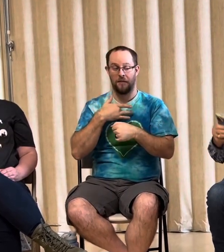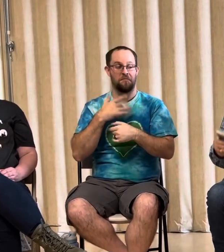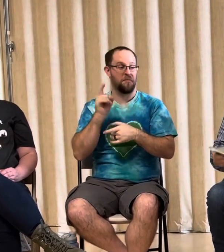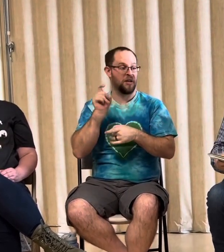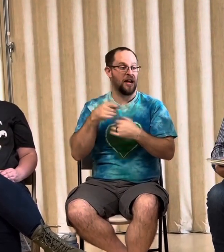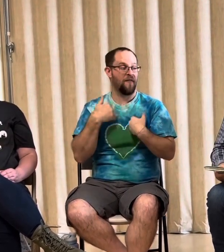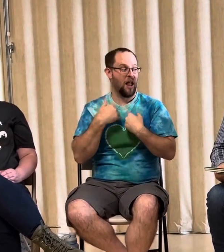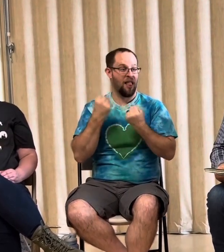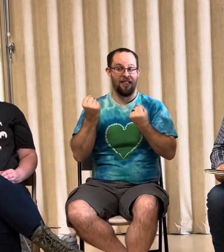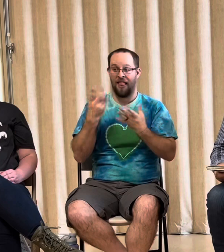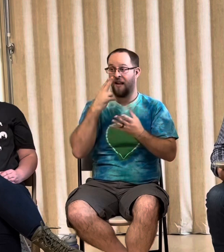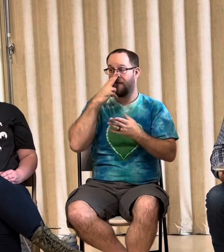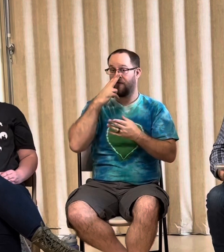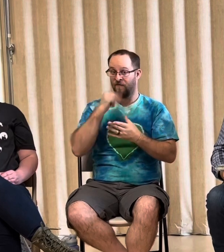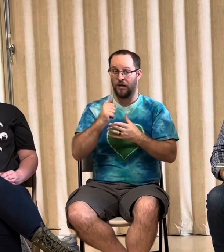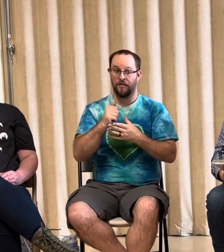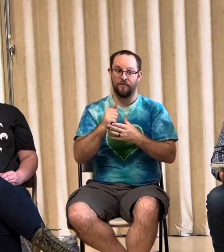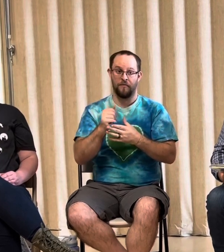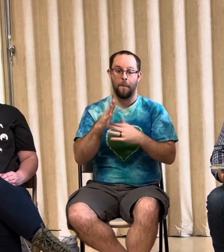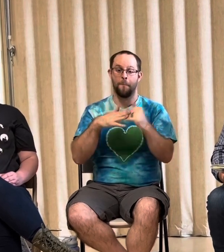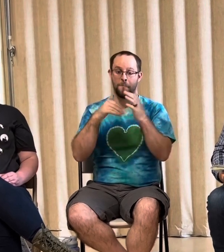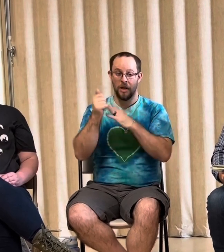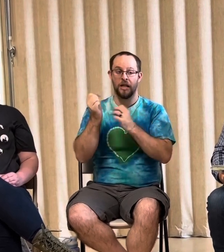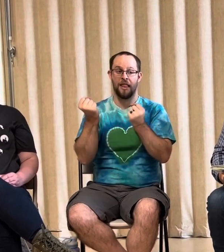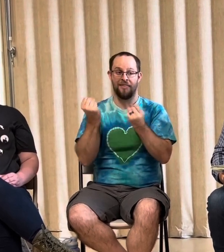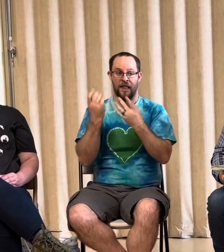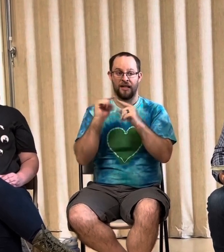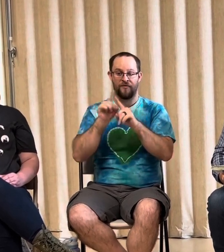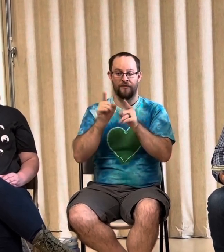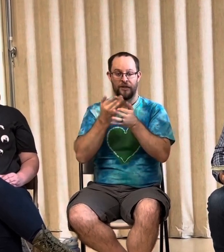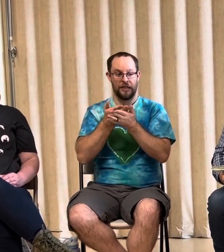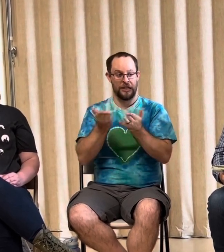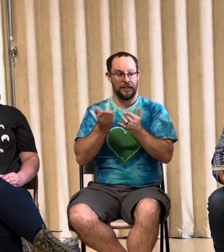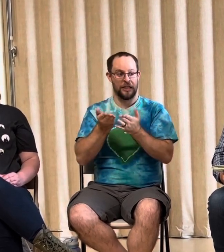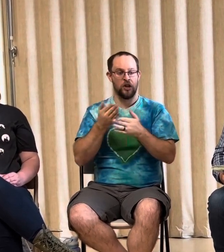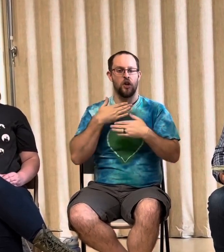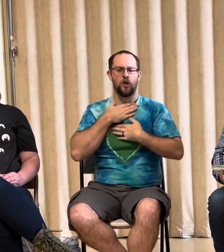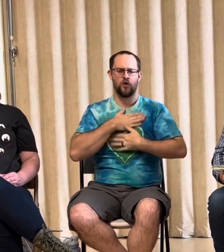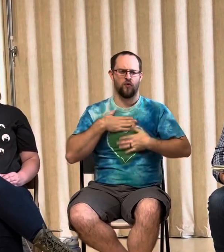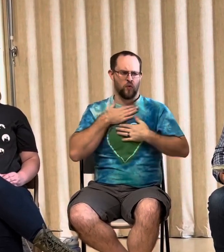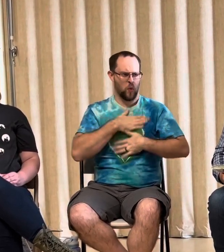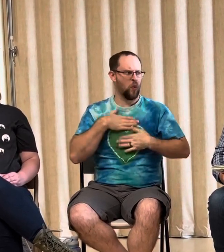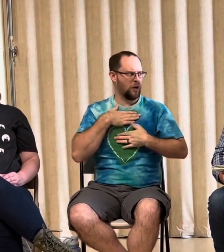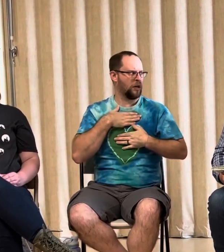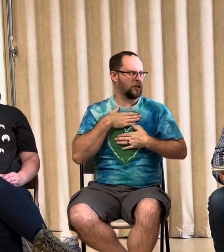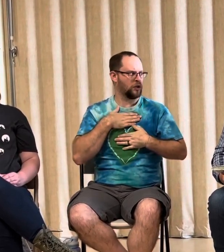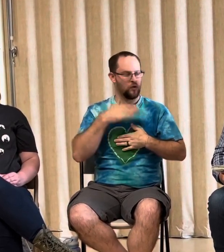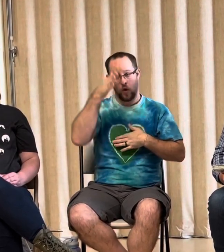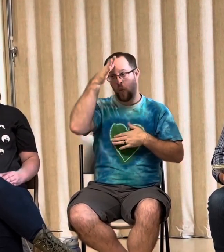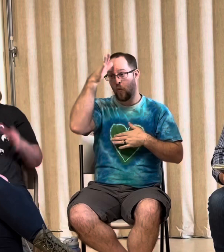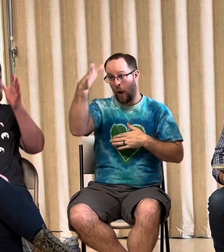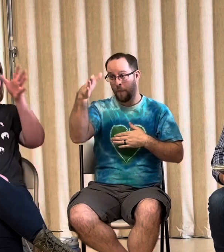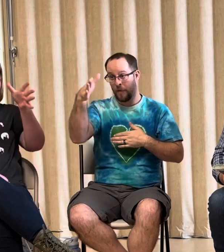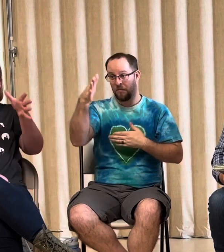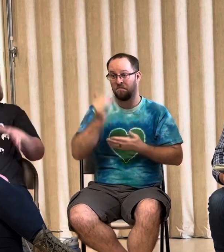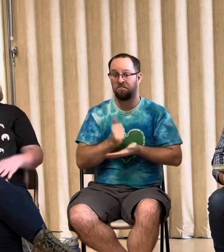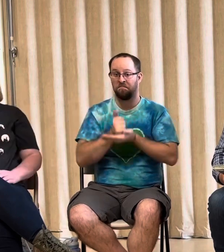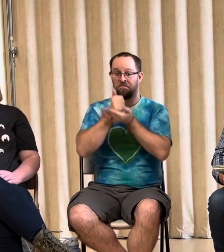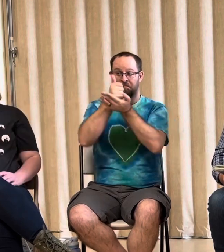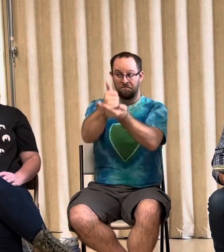can have a lot of fun with it, and build lots of things, and enjoy Grandpa helping you out.